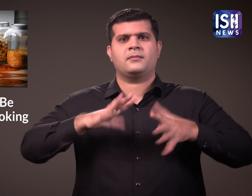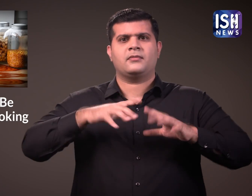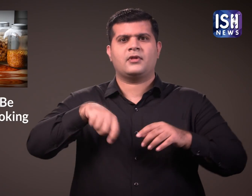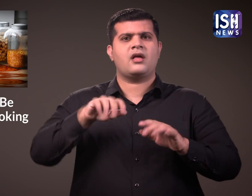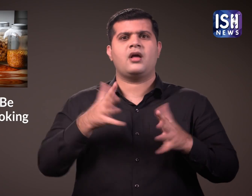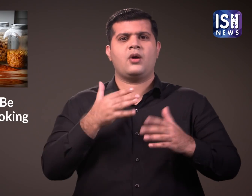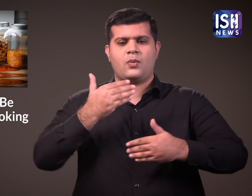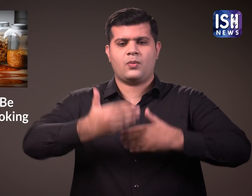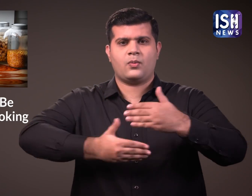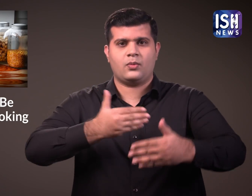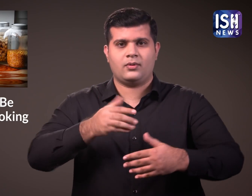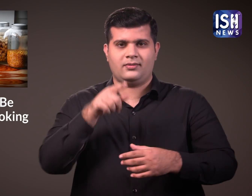What is the process of cooking the dal?